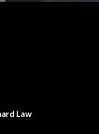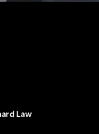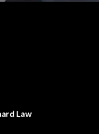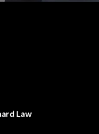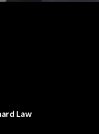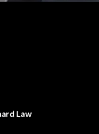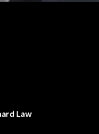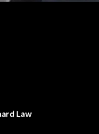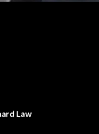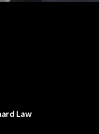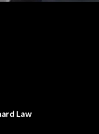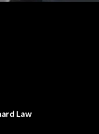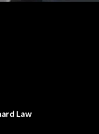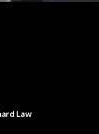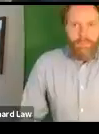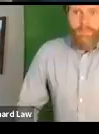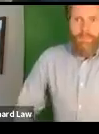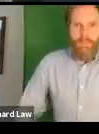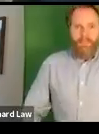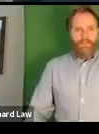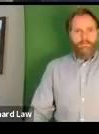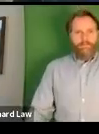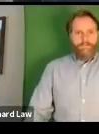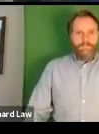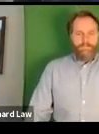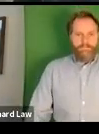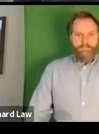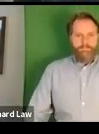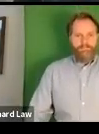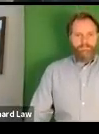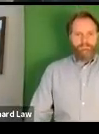to engage with our members as swiftly as possible so that the things that are